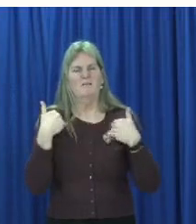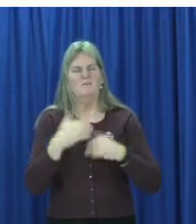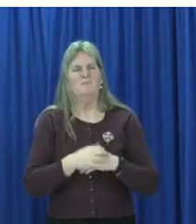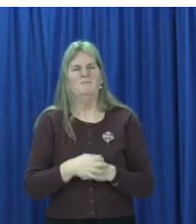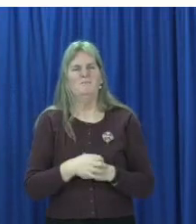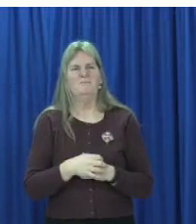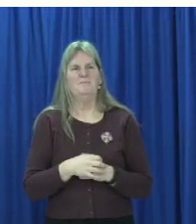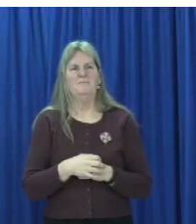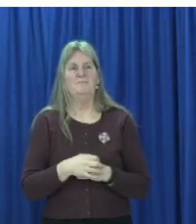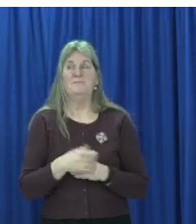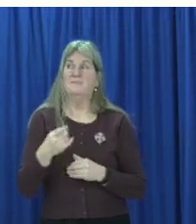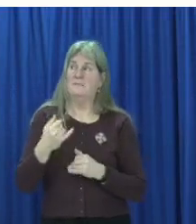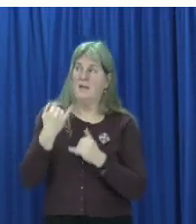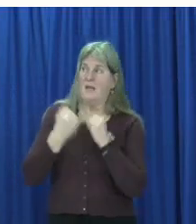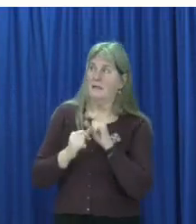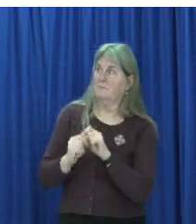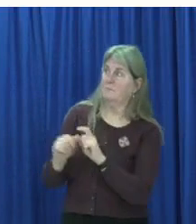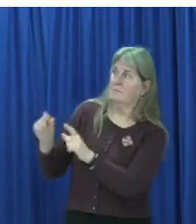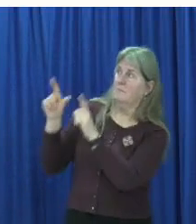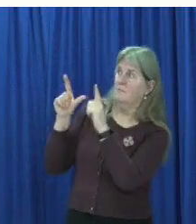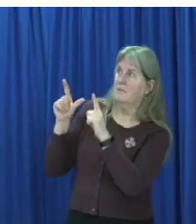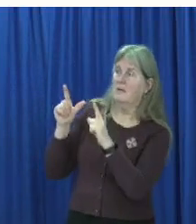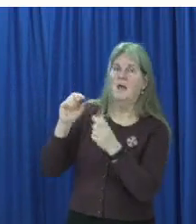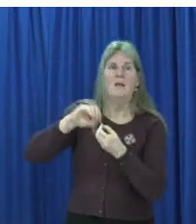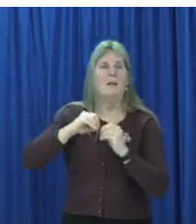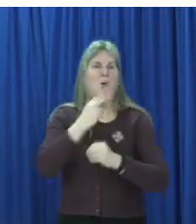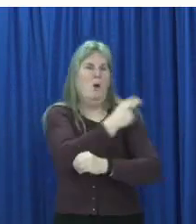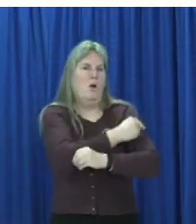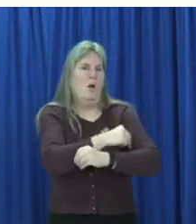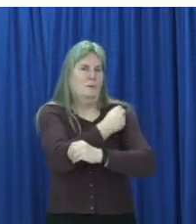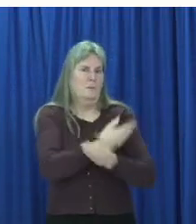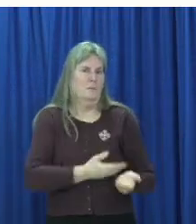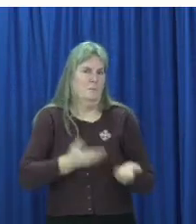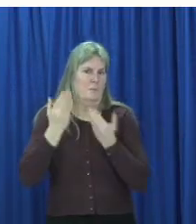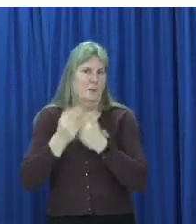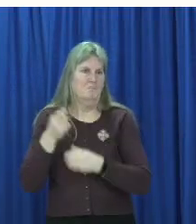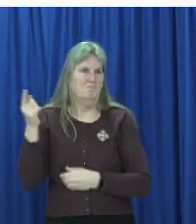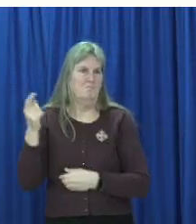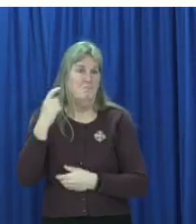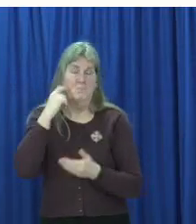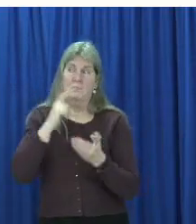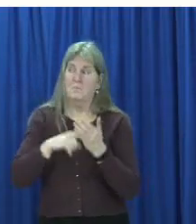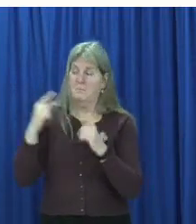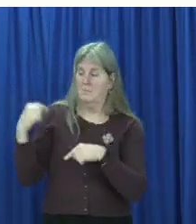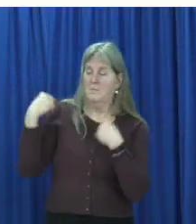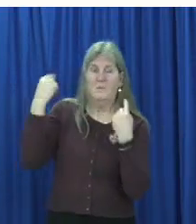we see the hospitalizations. You can see that, over the course of the pandemic,